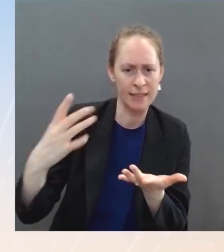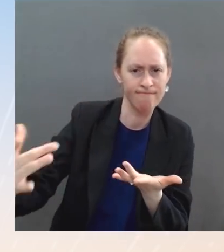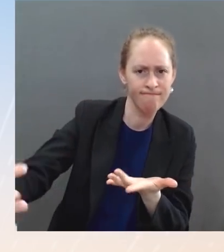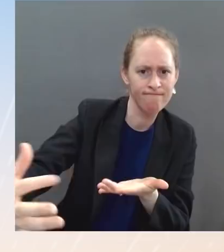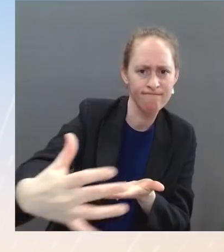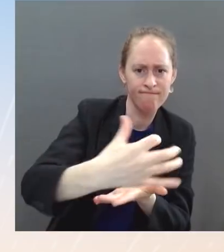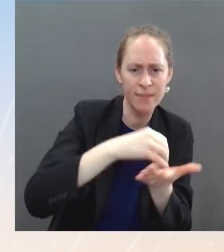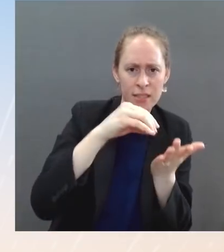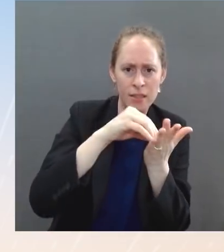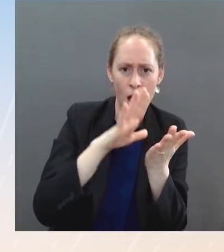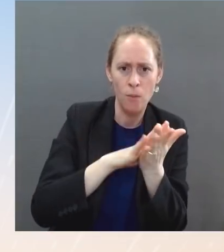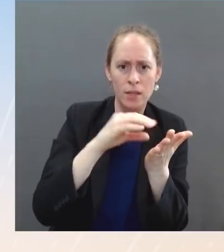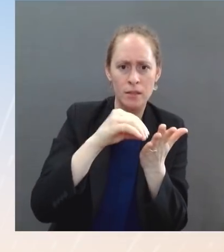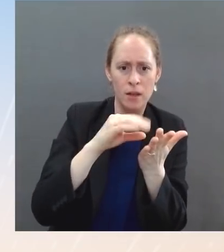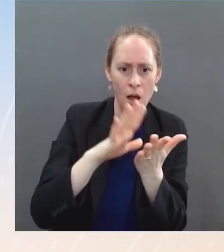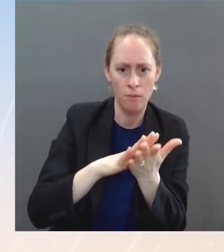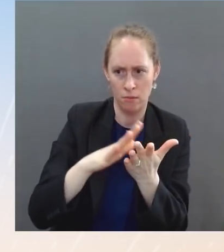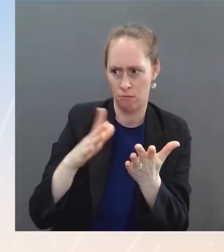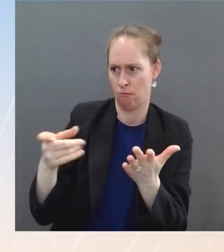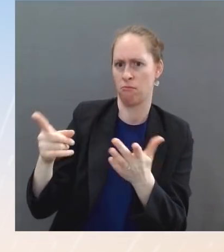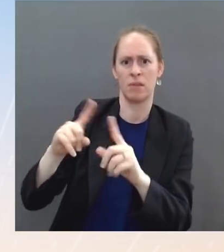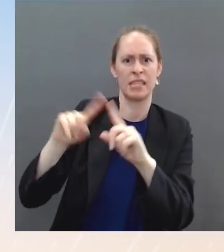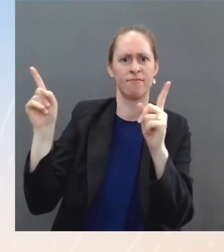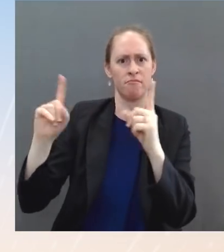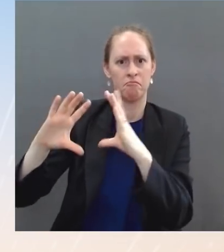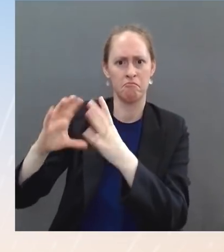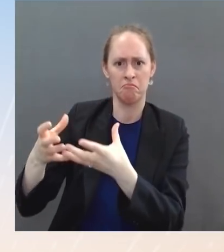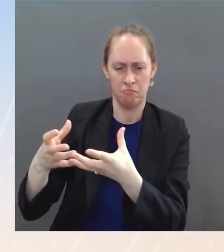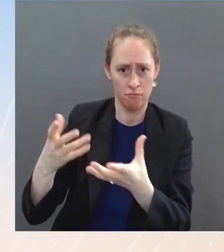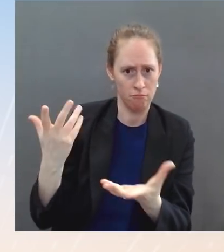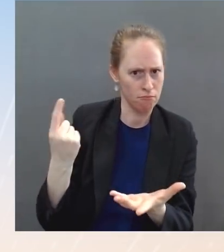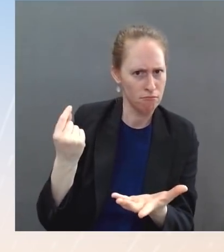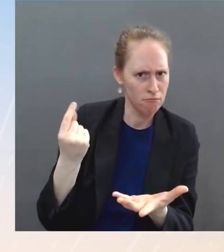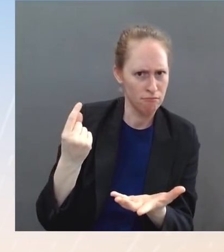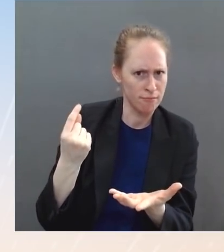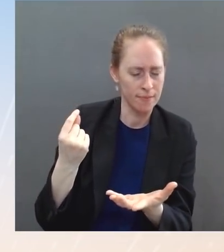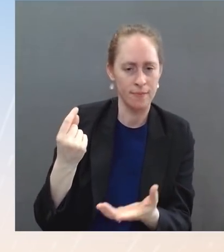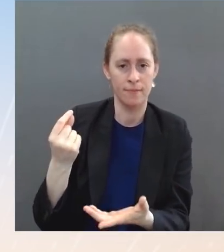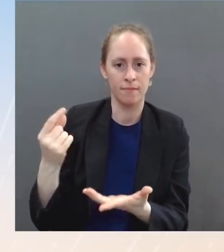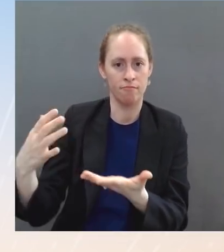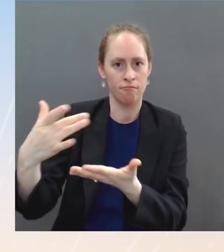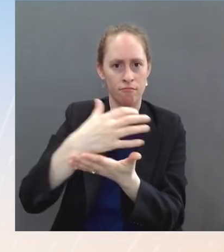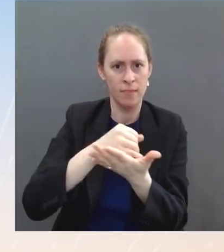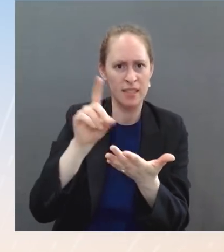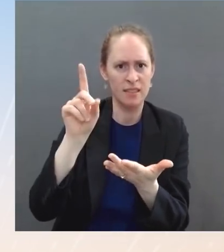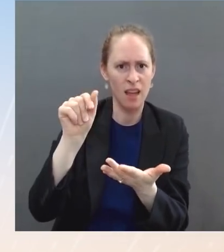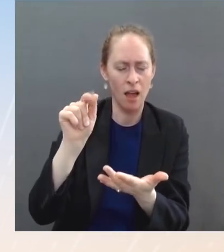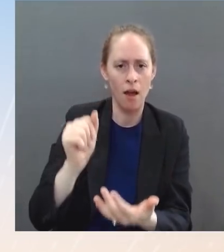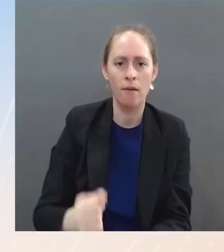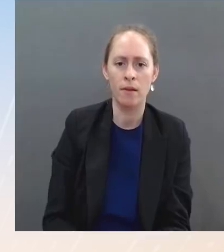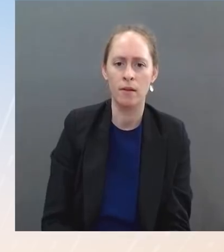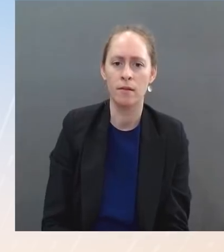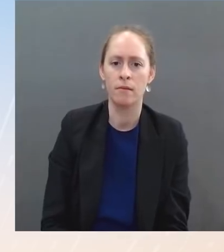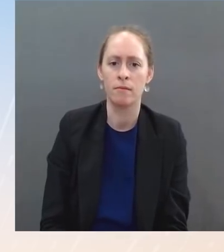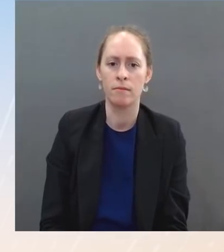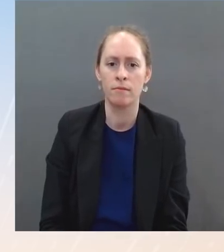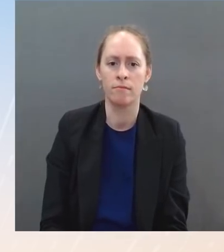in terms of this collection of data on war crimes, rapes, murders -- things like that --